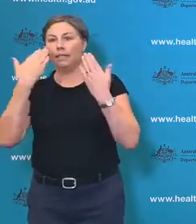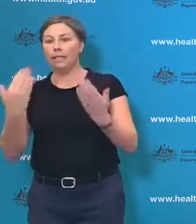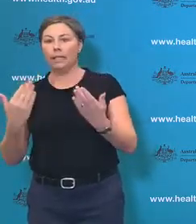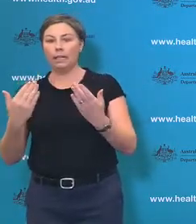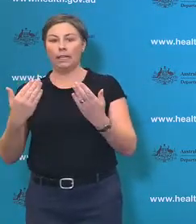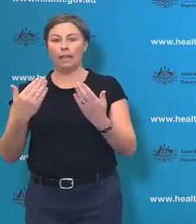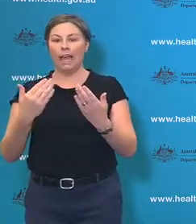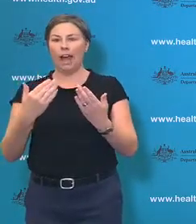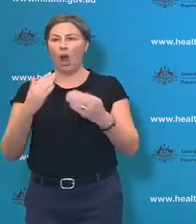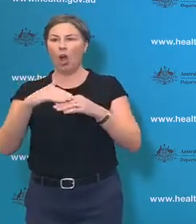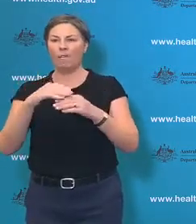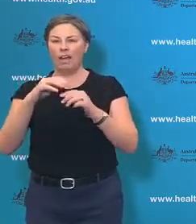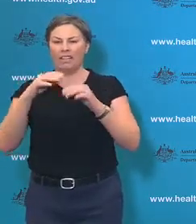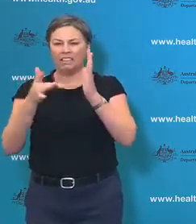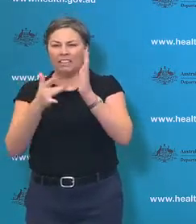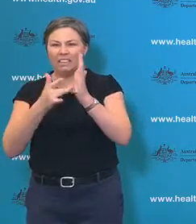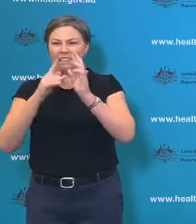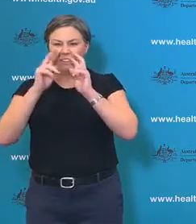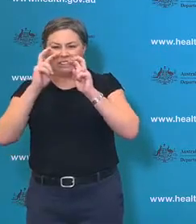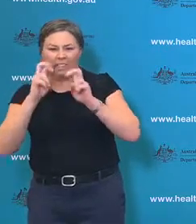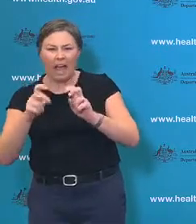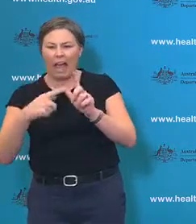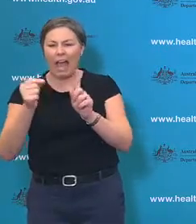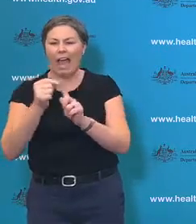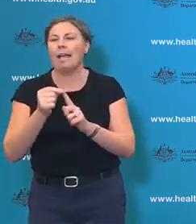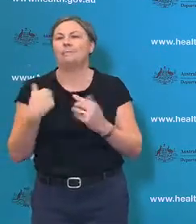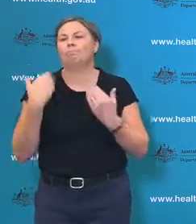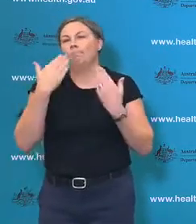need to ask to the states and territories. That's great, thank you very